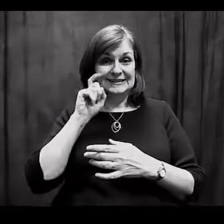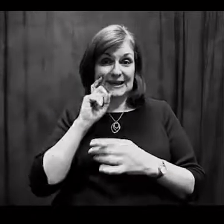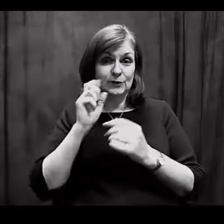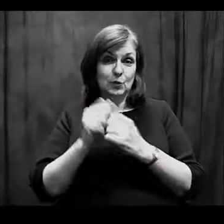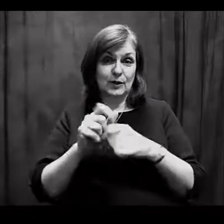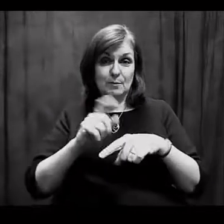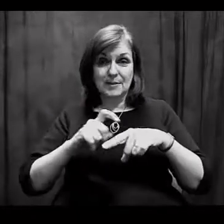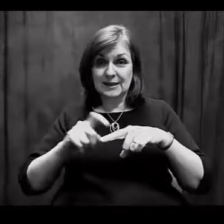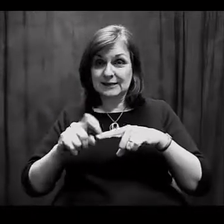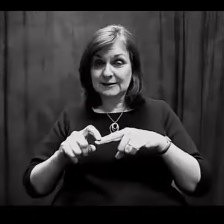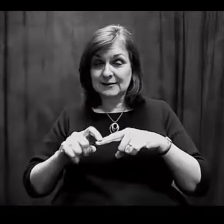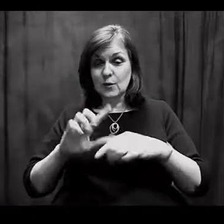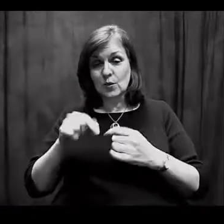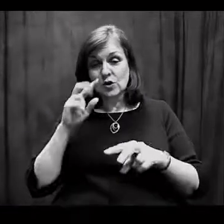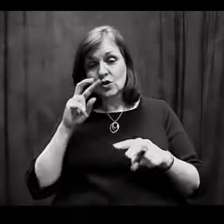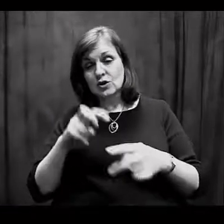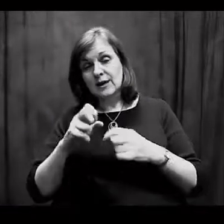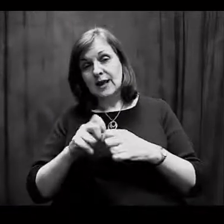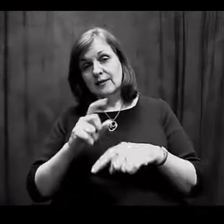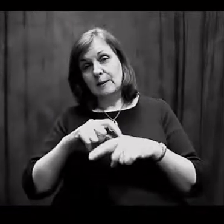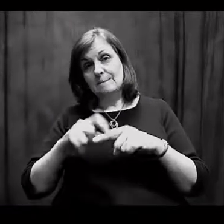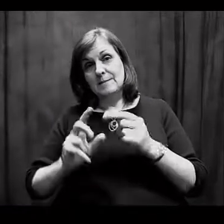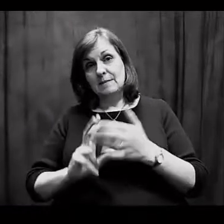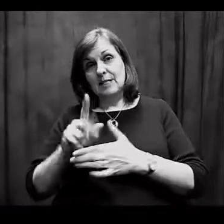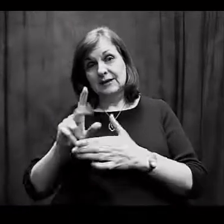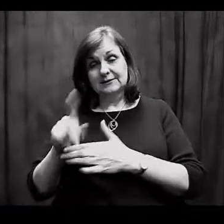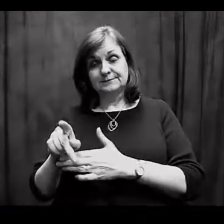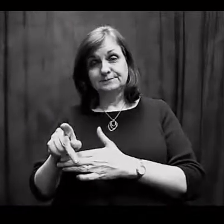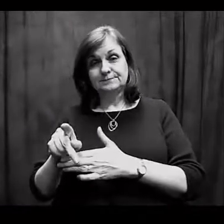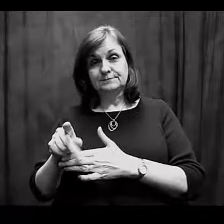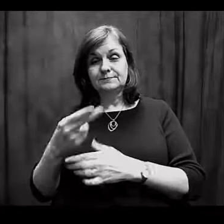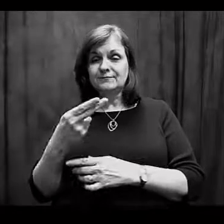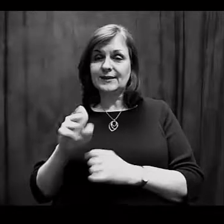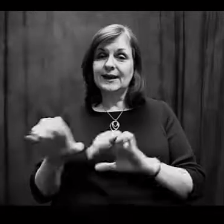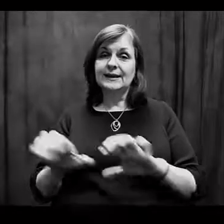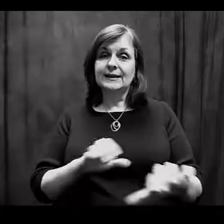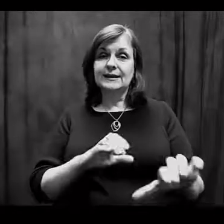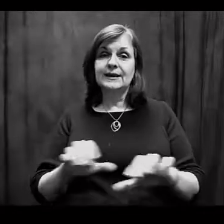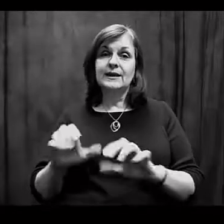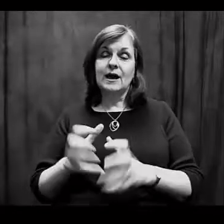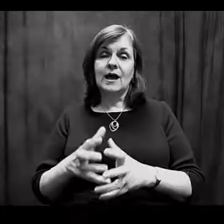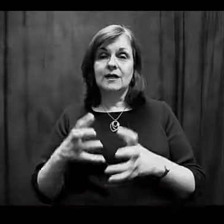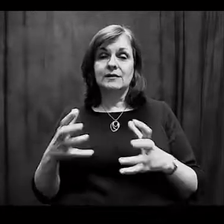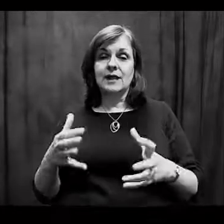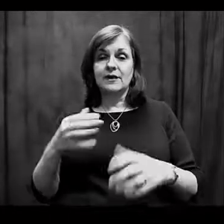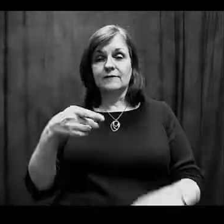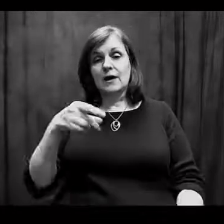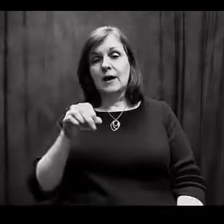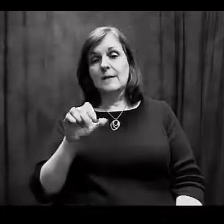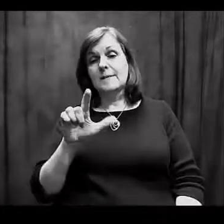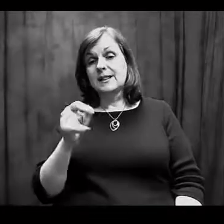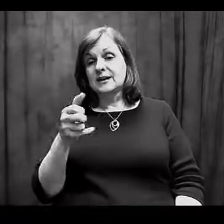plant sex with peas when we look at pea plants and Mendel so he did a whole lot of